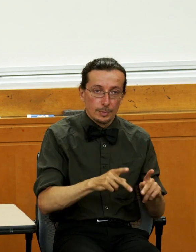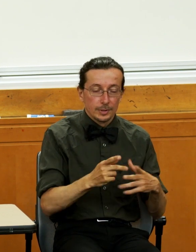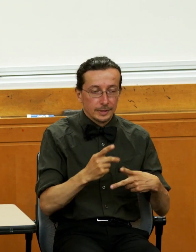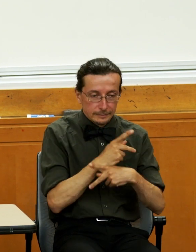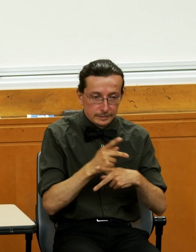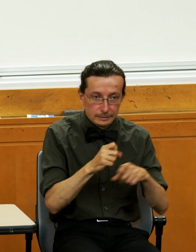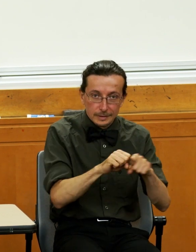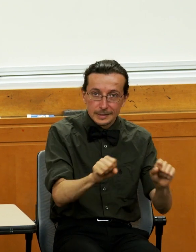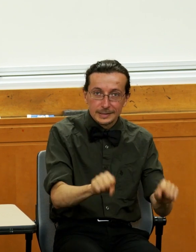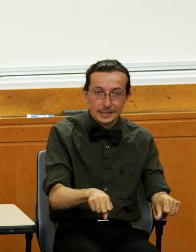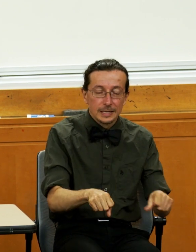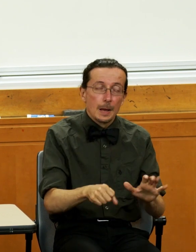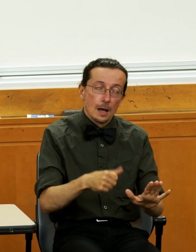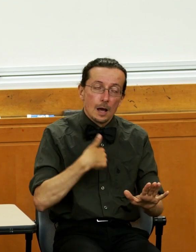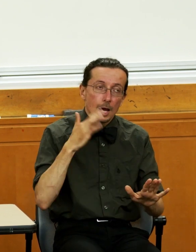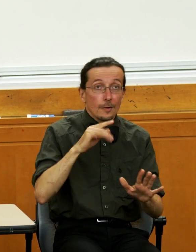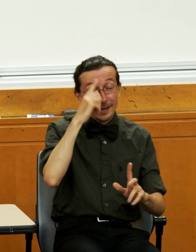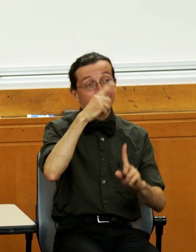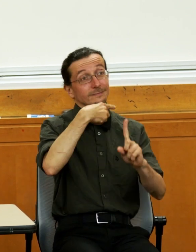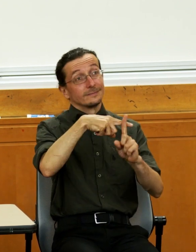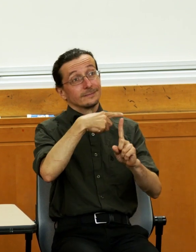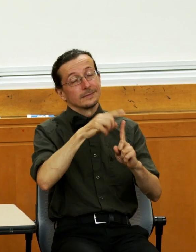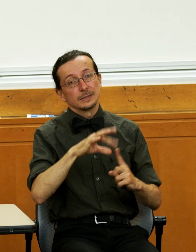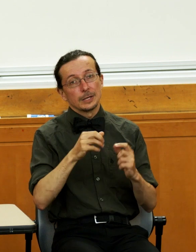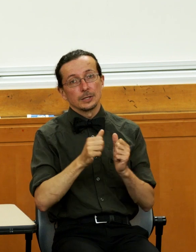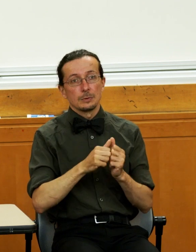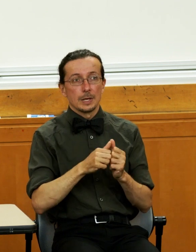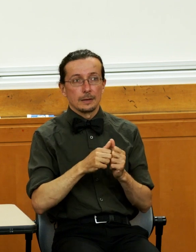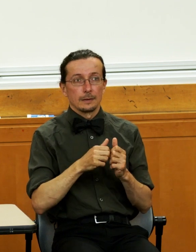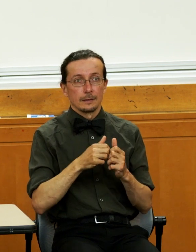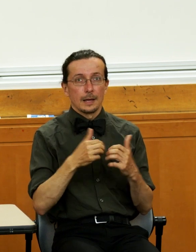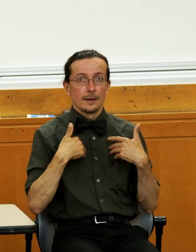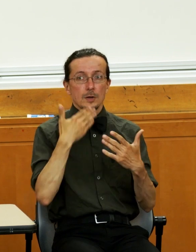that that is wishful thinking, especially when it comes to the quality of that, but I think that,